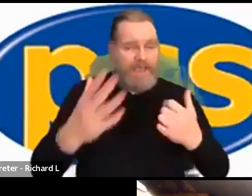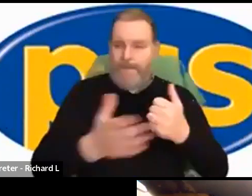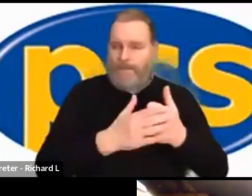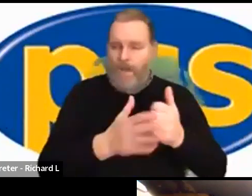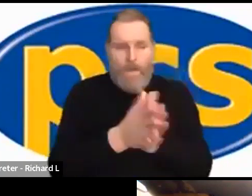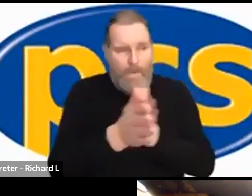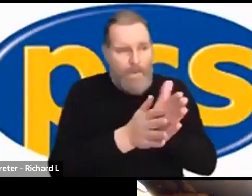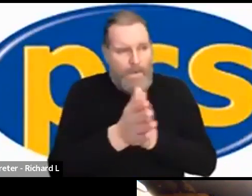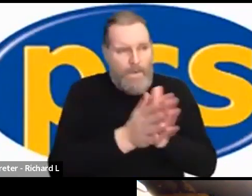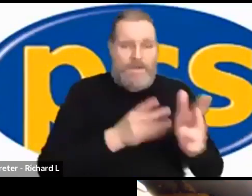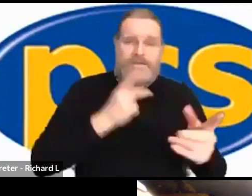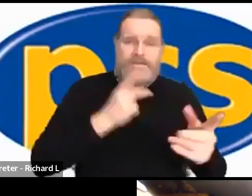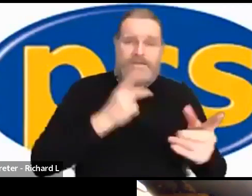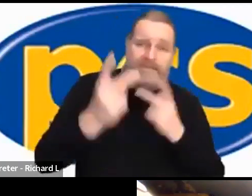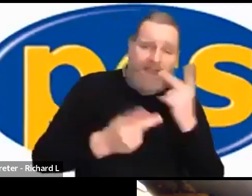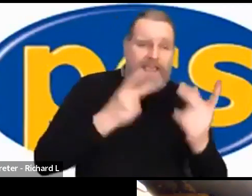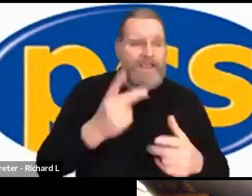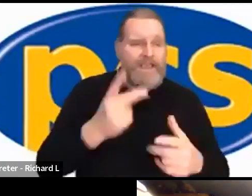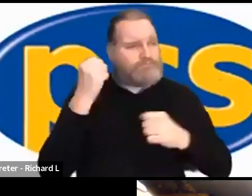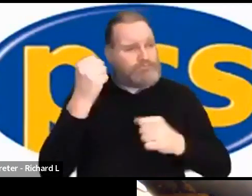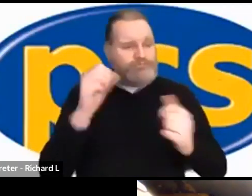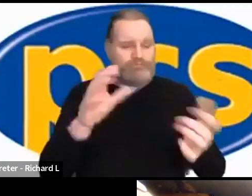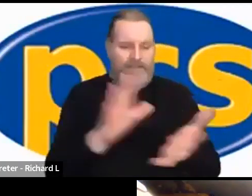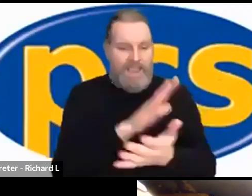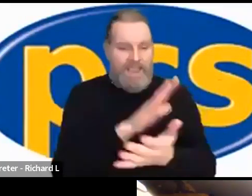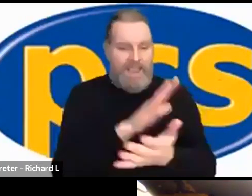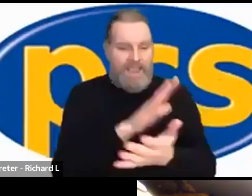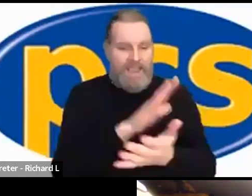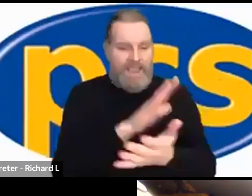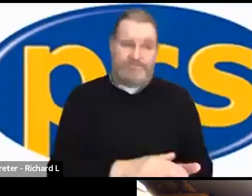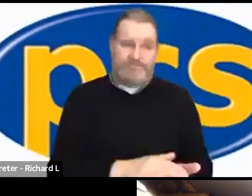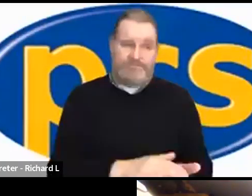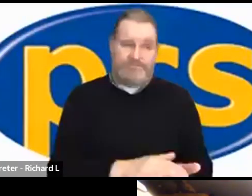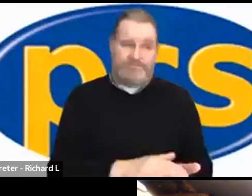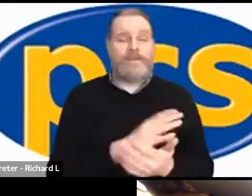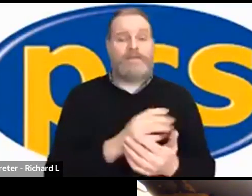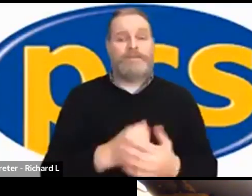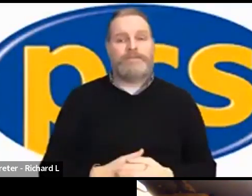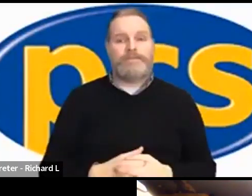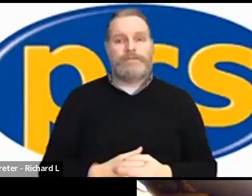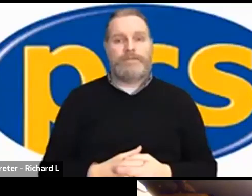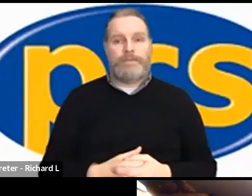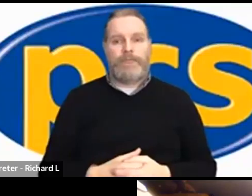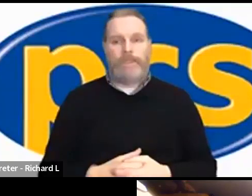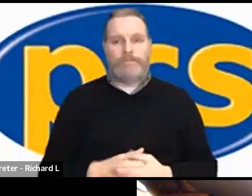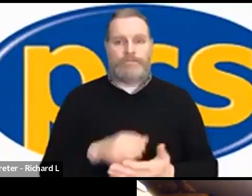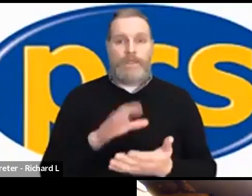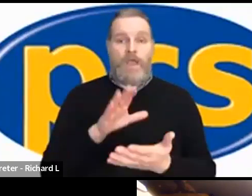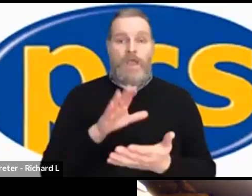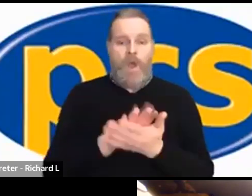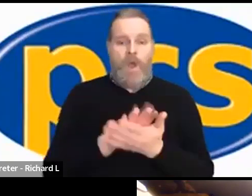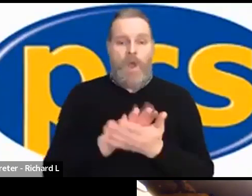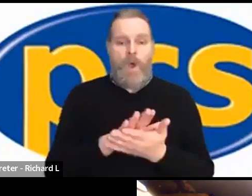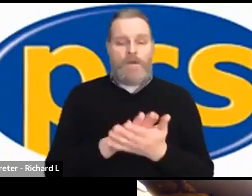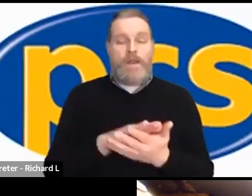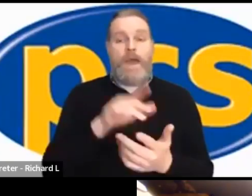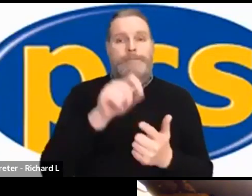I'm the more I'm the more lively and more vibrant the better. And on And on rallies there's a list on a there's a list on a Pcs website